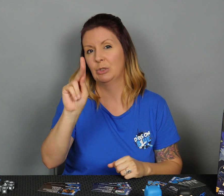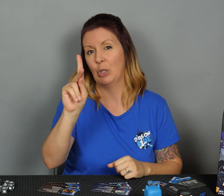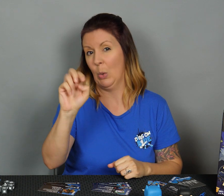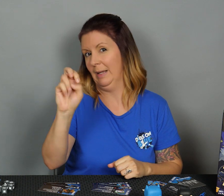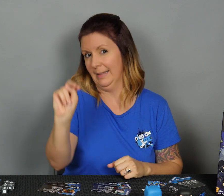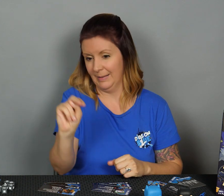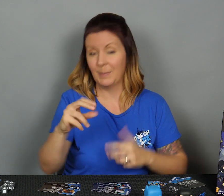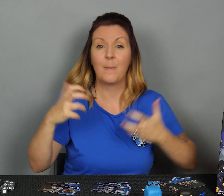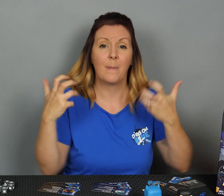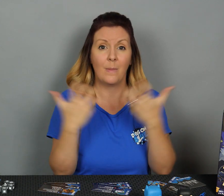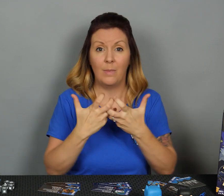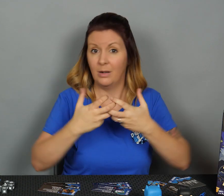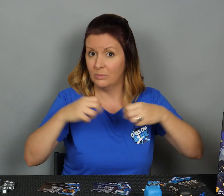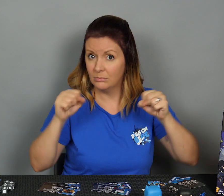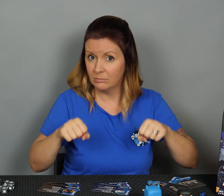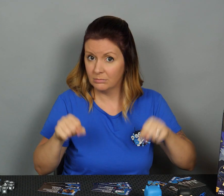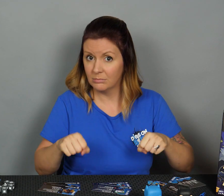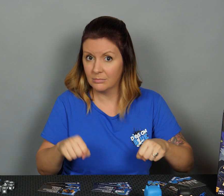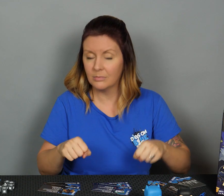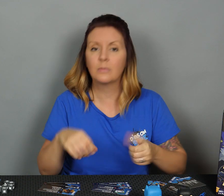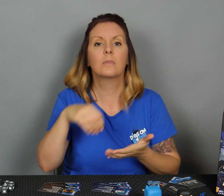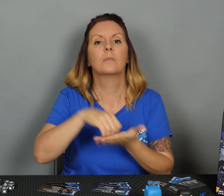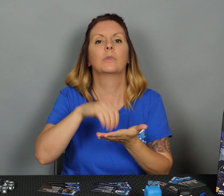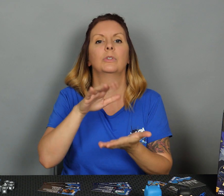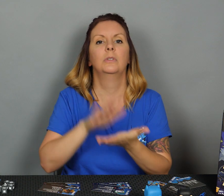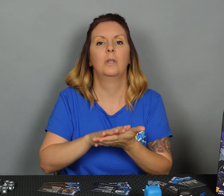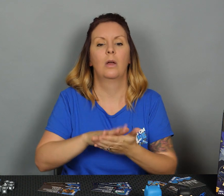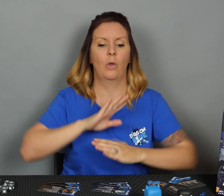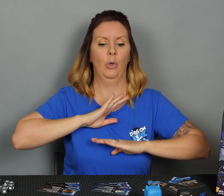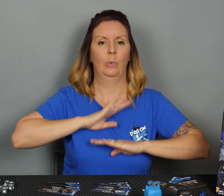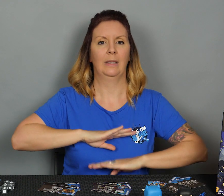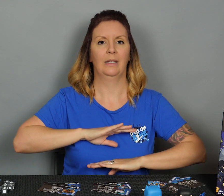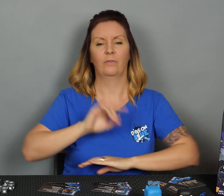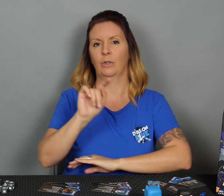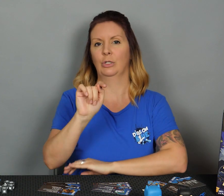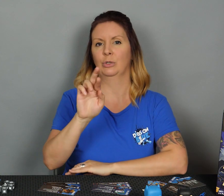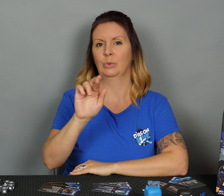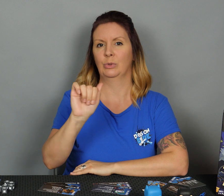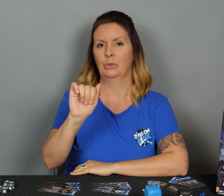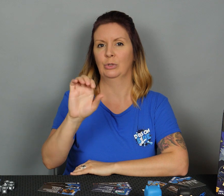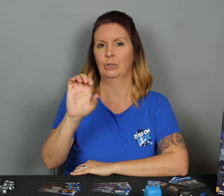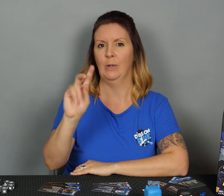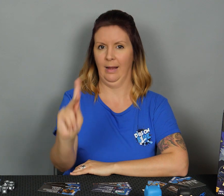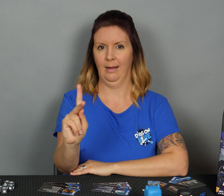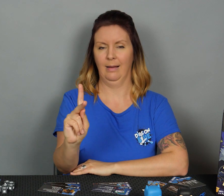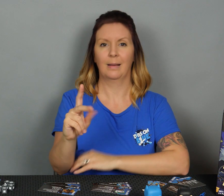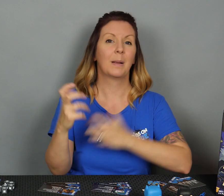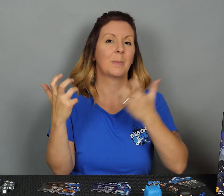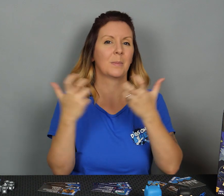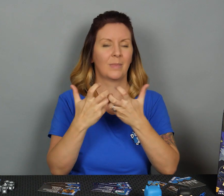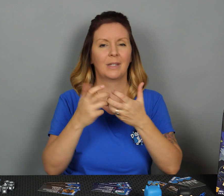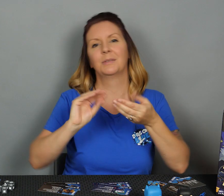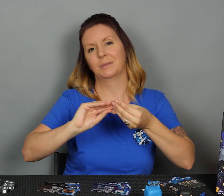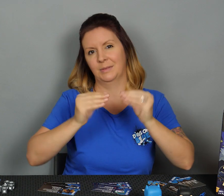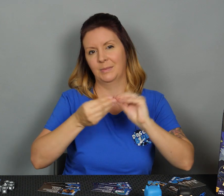on the cooldown track.